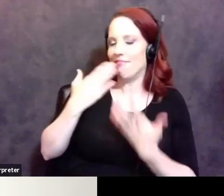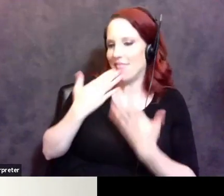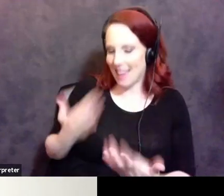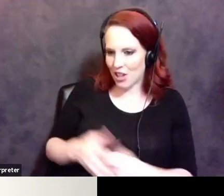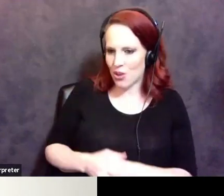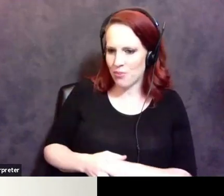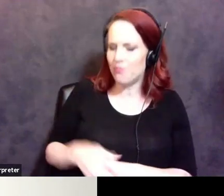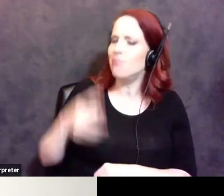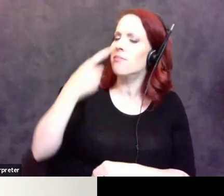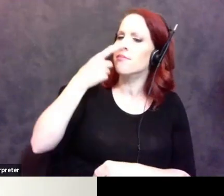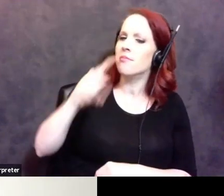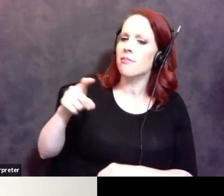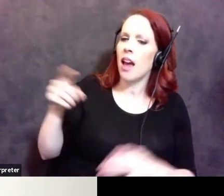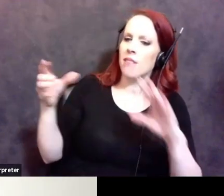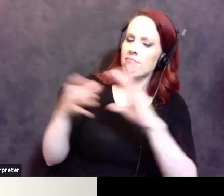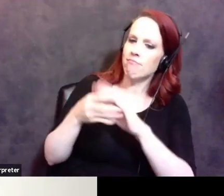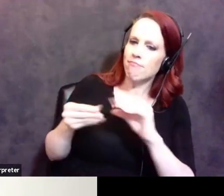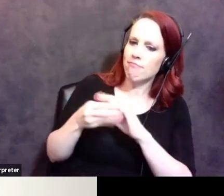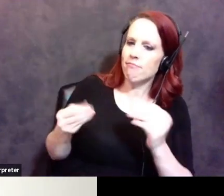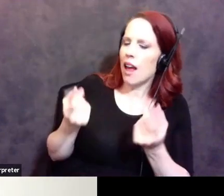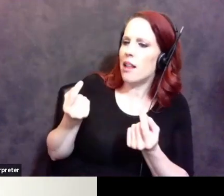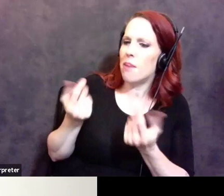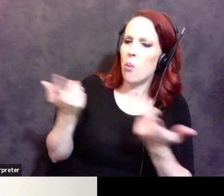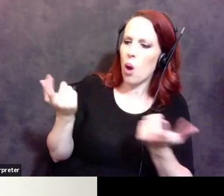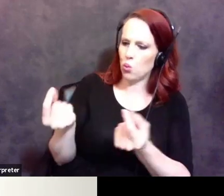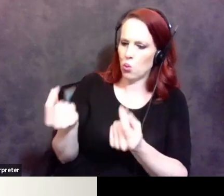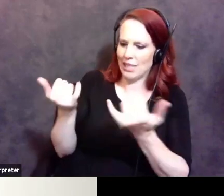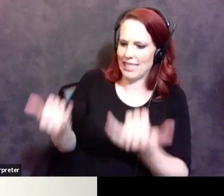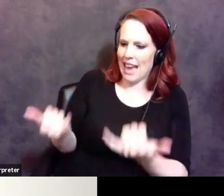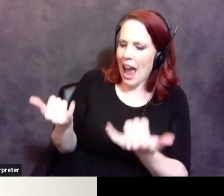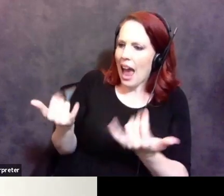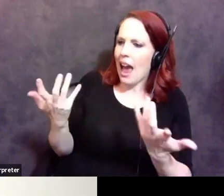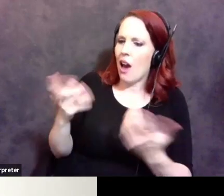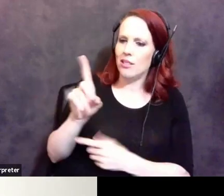about what it is you are doing now, about Diverseability, and what you do there?